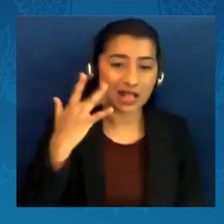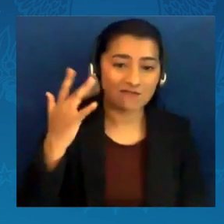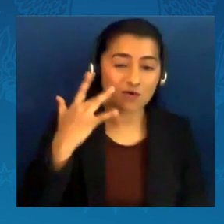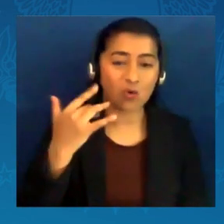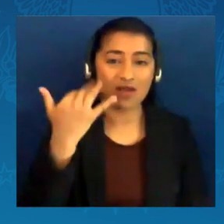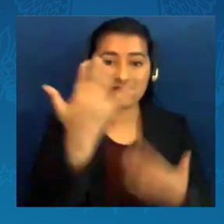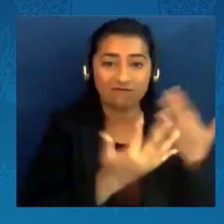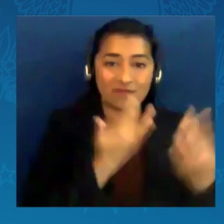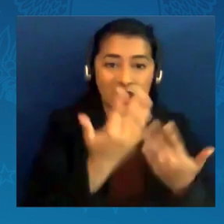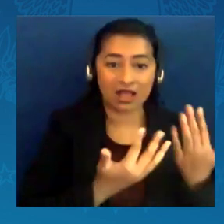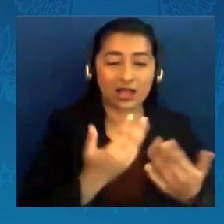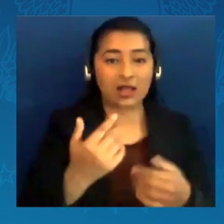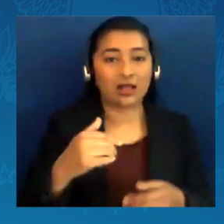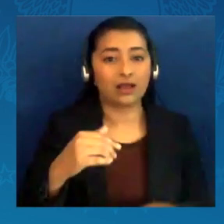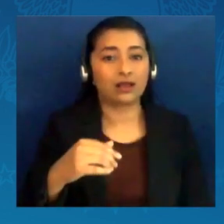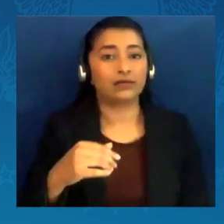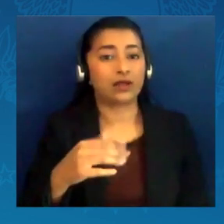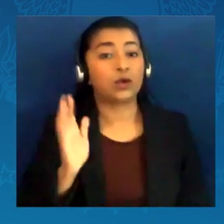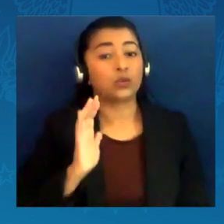We don't do that anymore. It's all -- year-round.